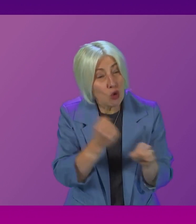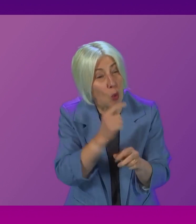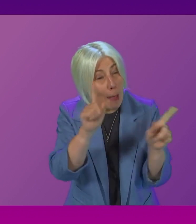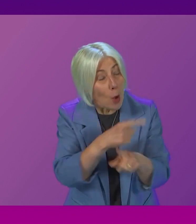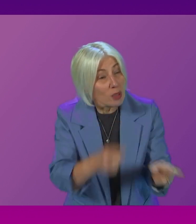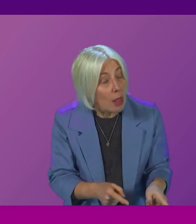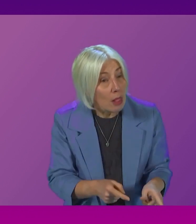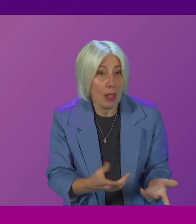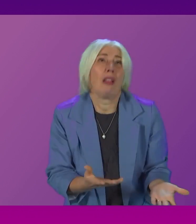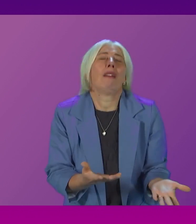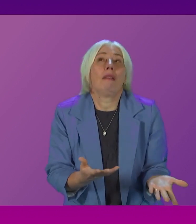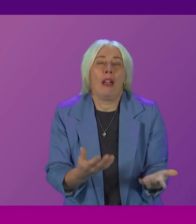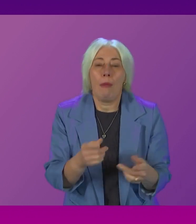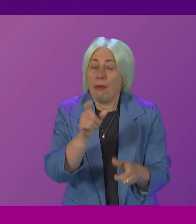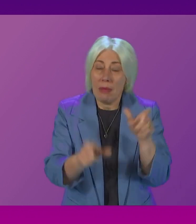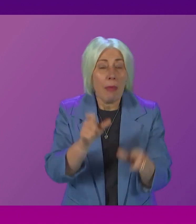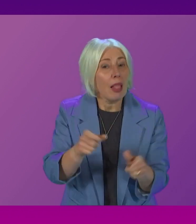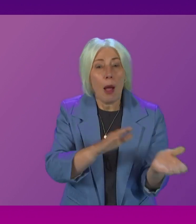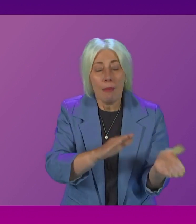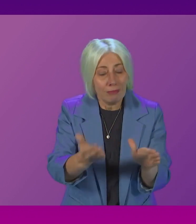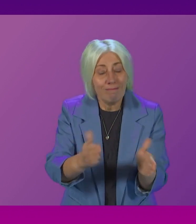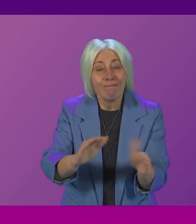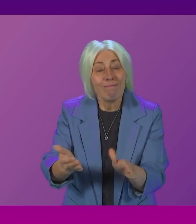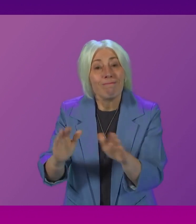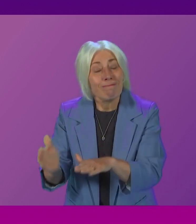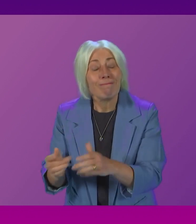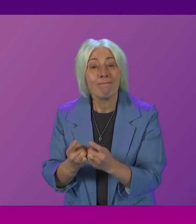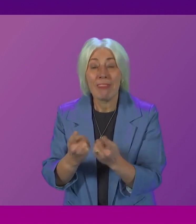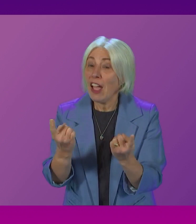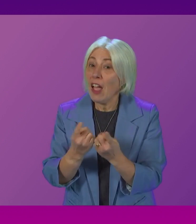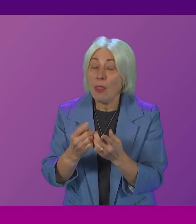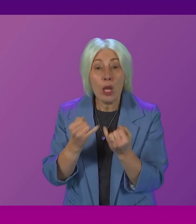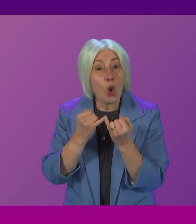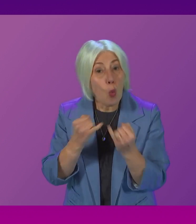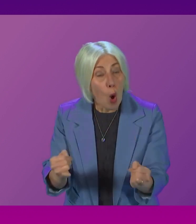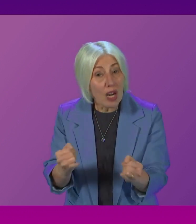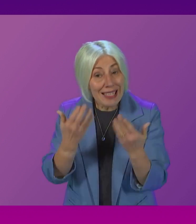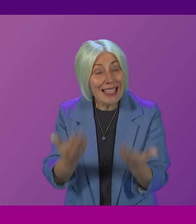Things are worse on nearly every measure than when the health secretary launched the catch-up plan.